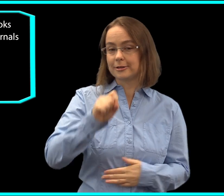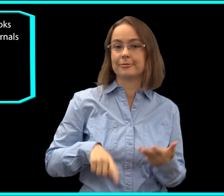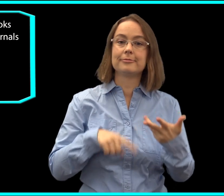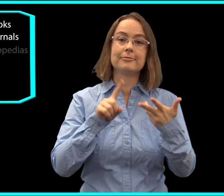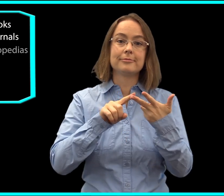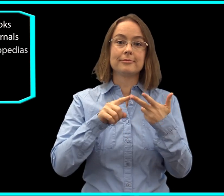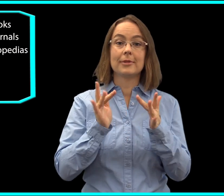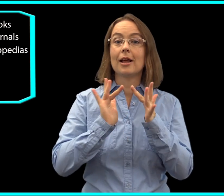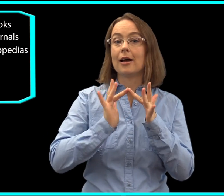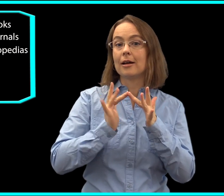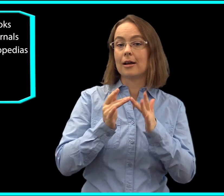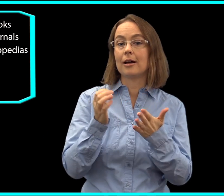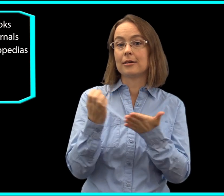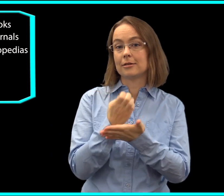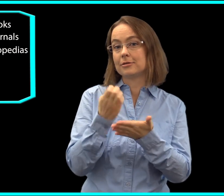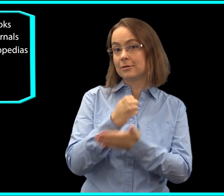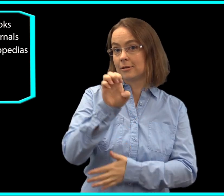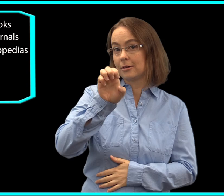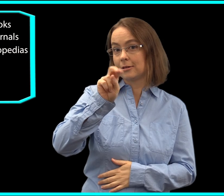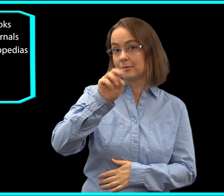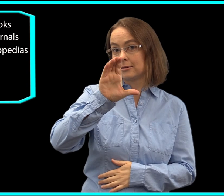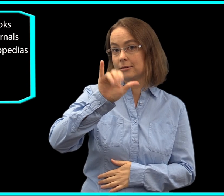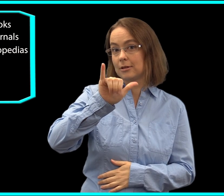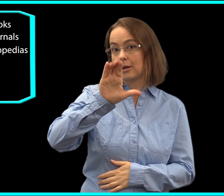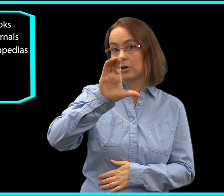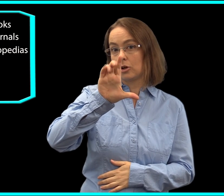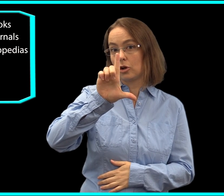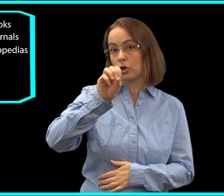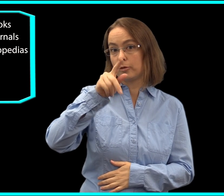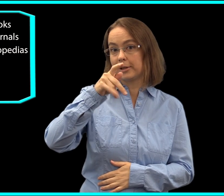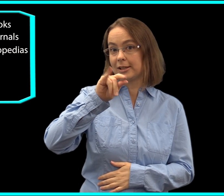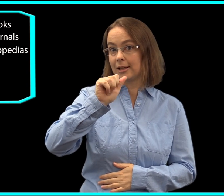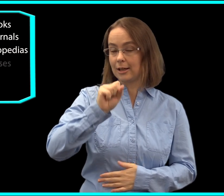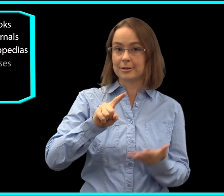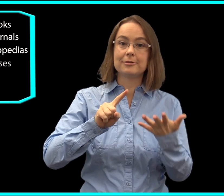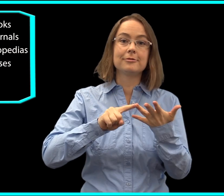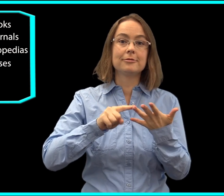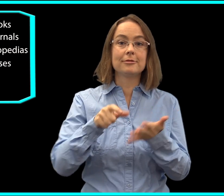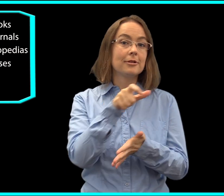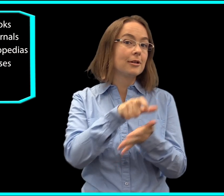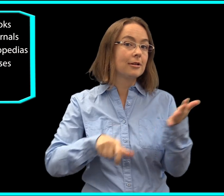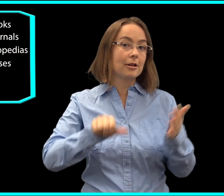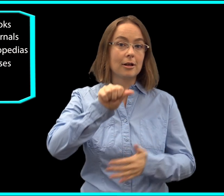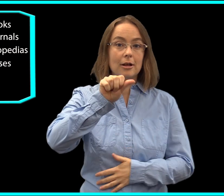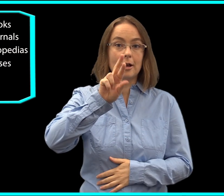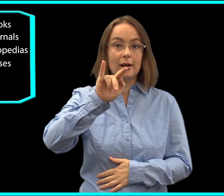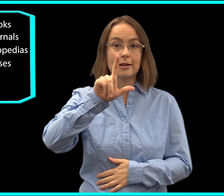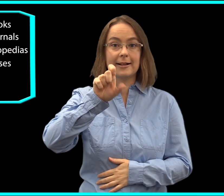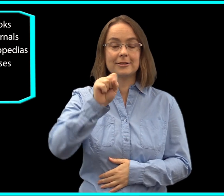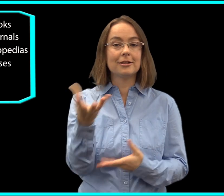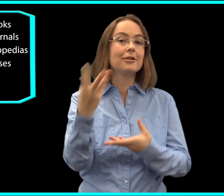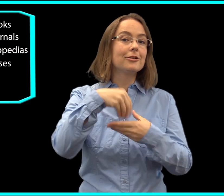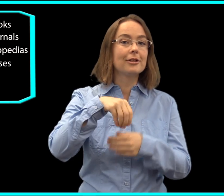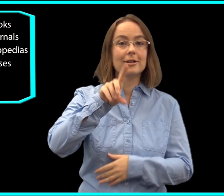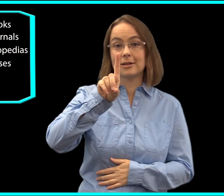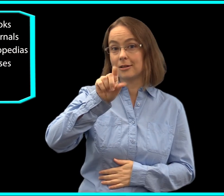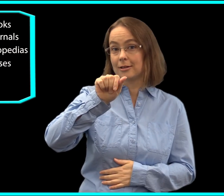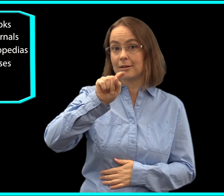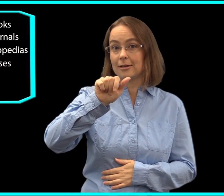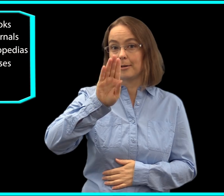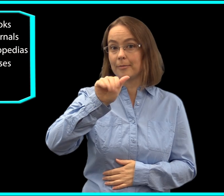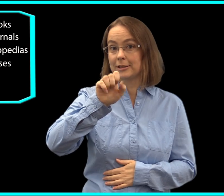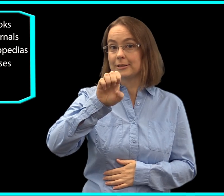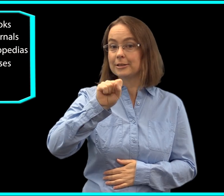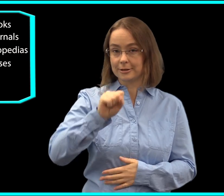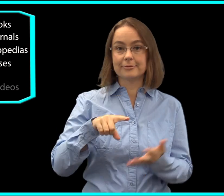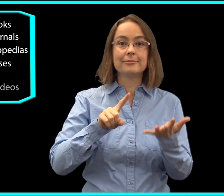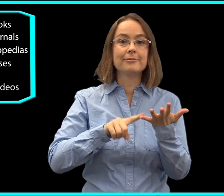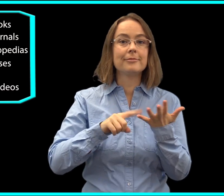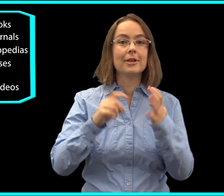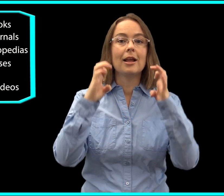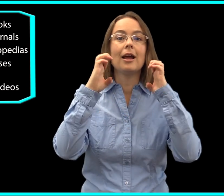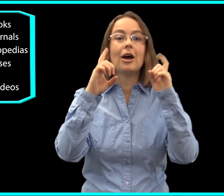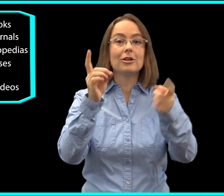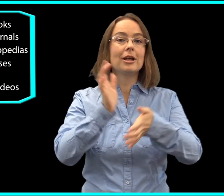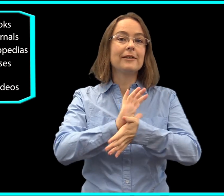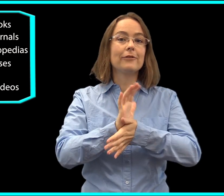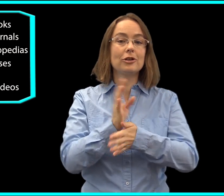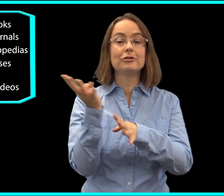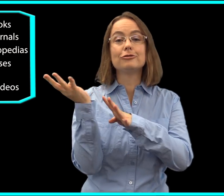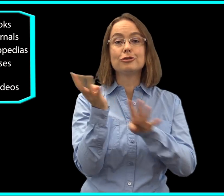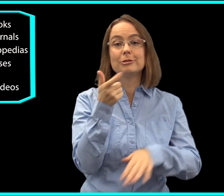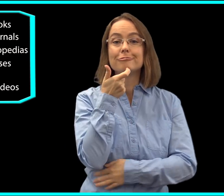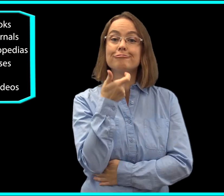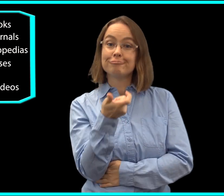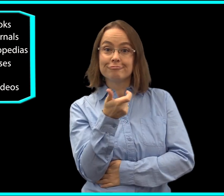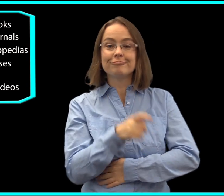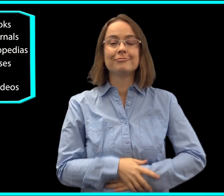Online encyclopedias, articles in databases, and streaming educational videos.